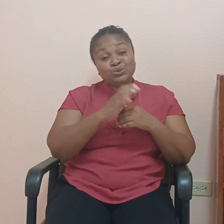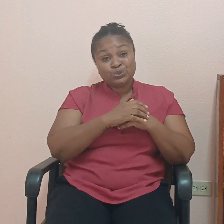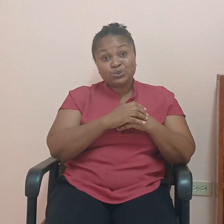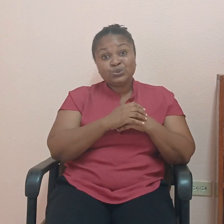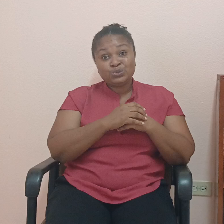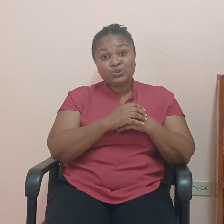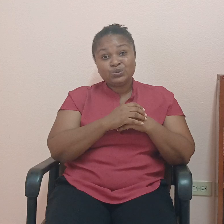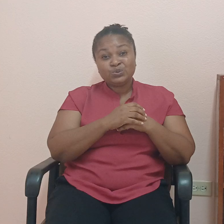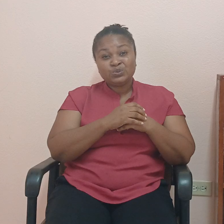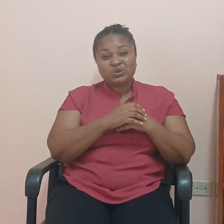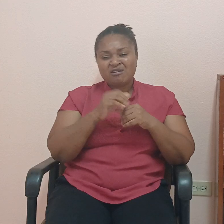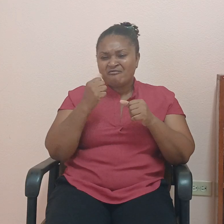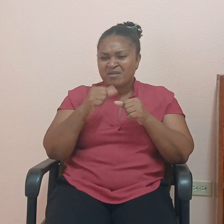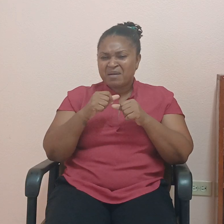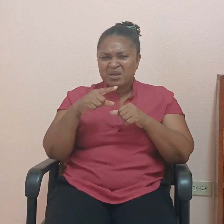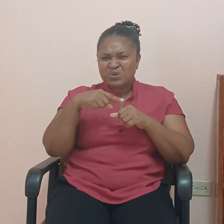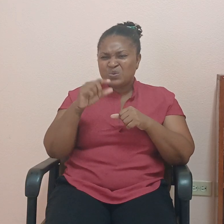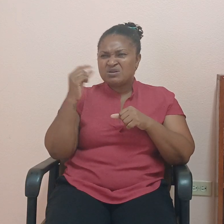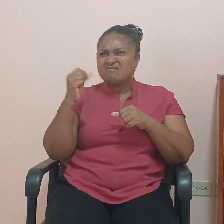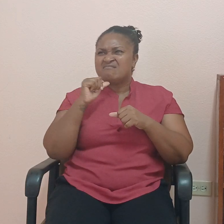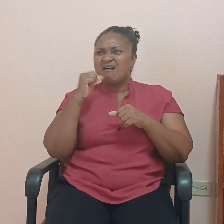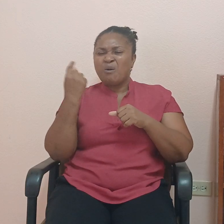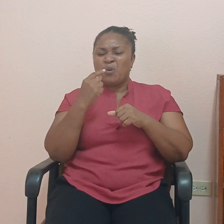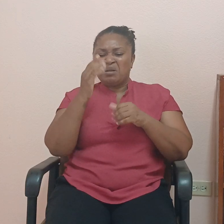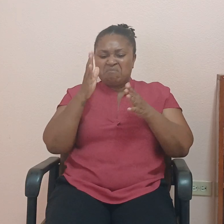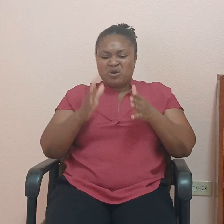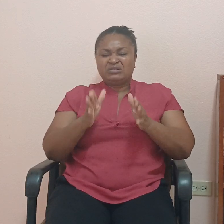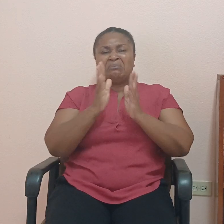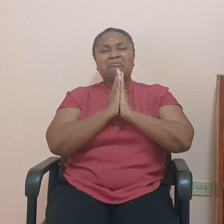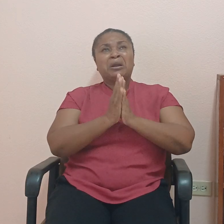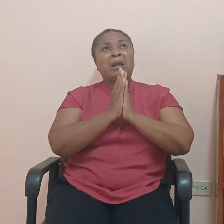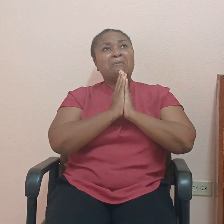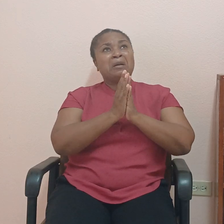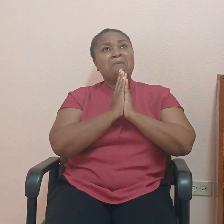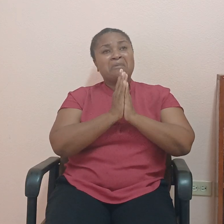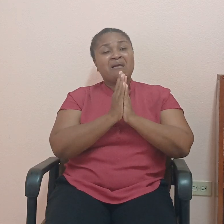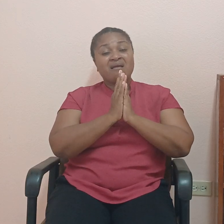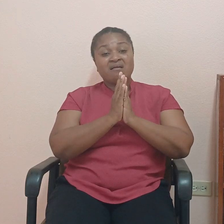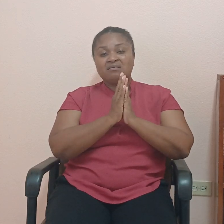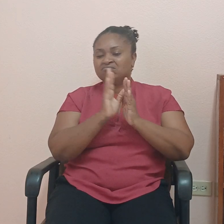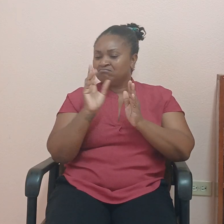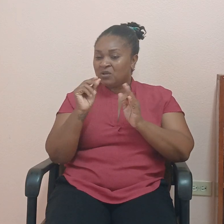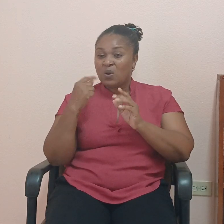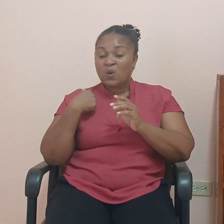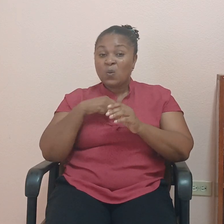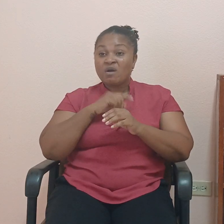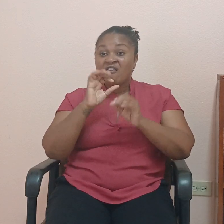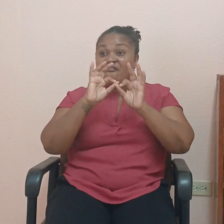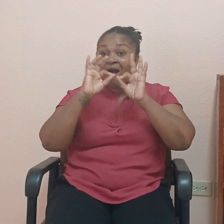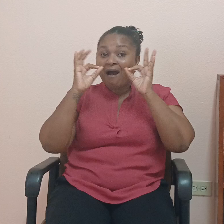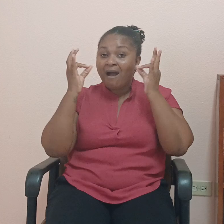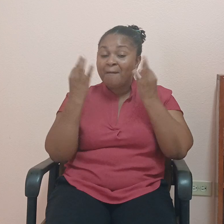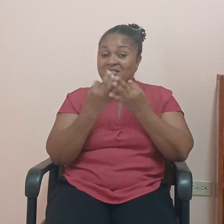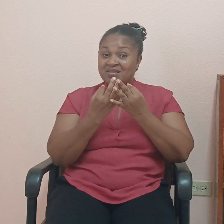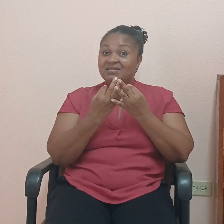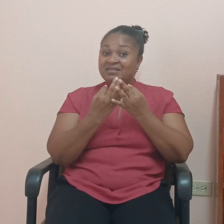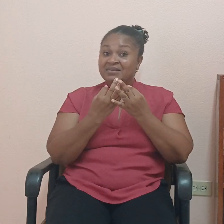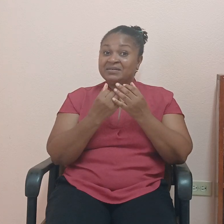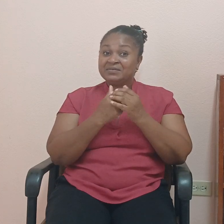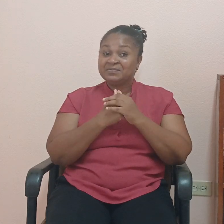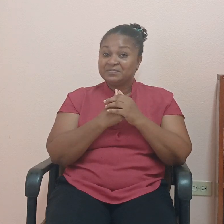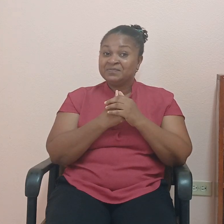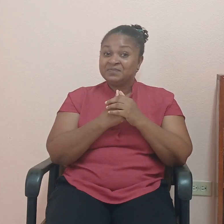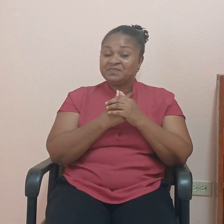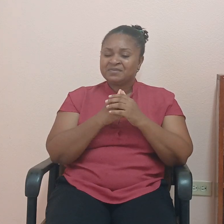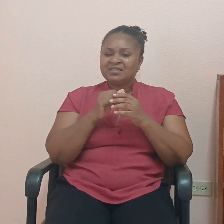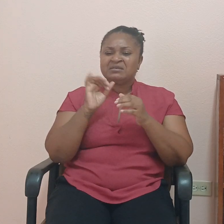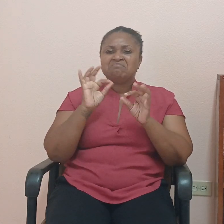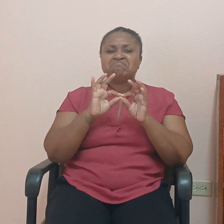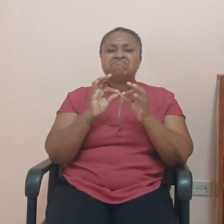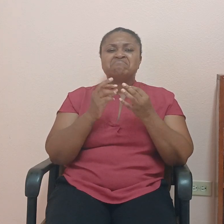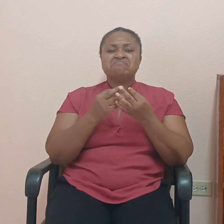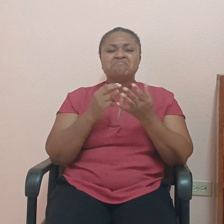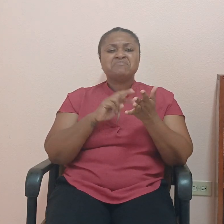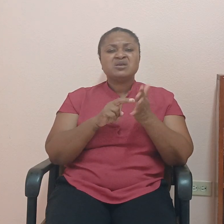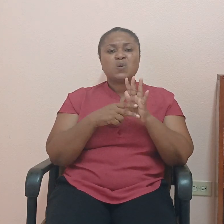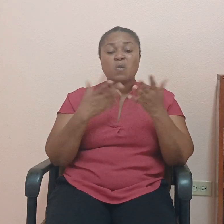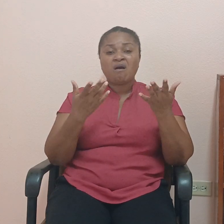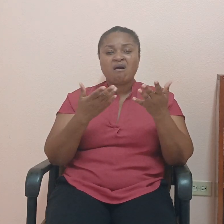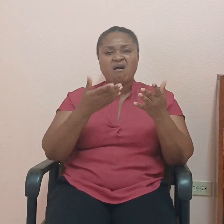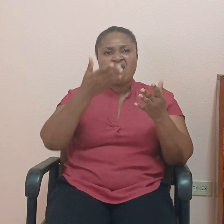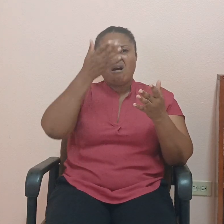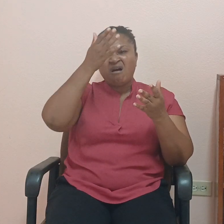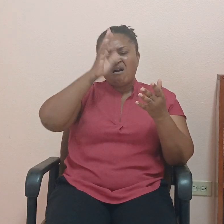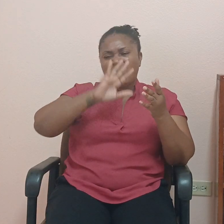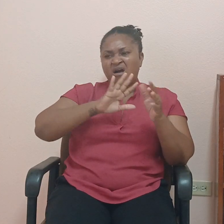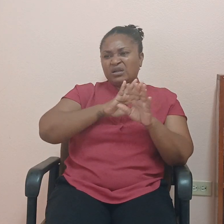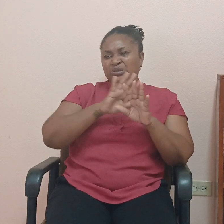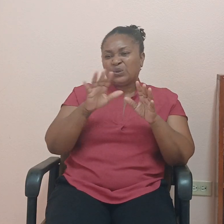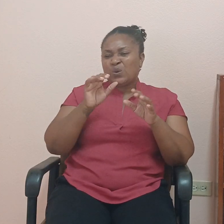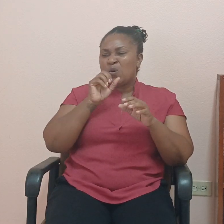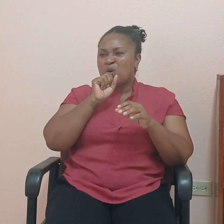ARE NOT JUST SOMEONE PRAYING, WE ARE FAMILY. THAT MEANS GOD DOSE NOT LOVE US AND CARE FOR